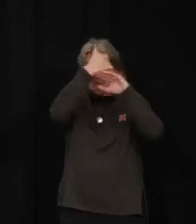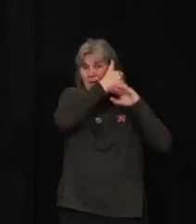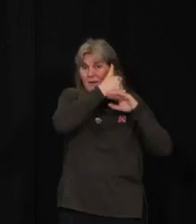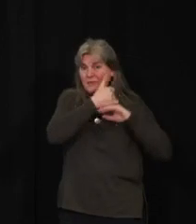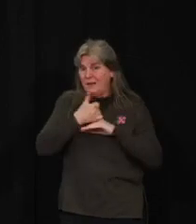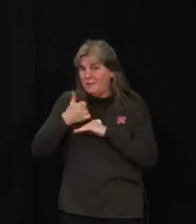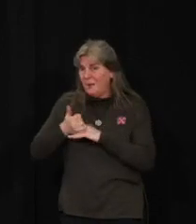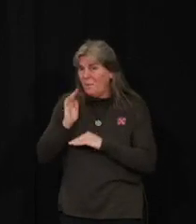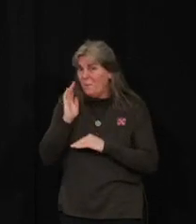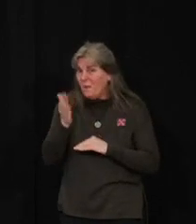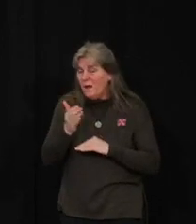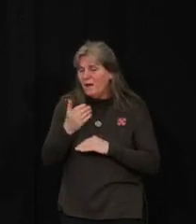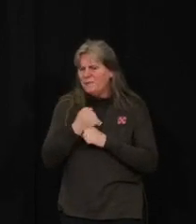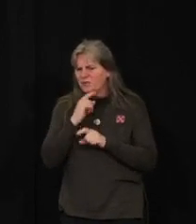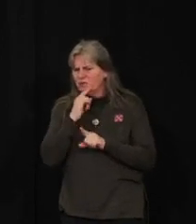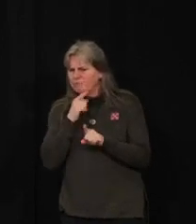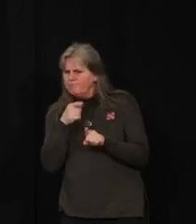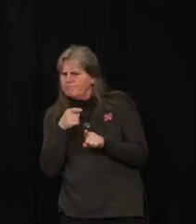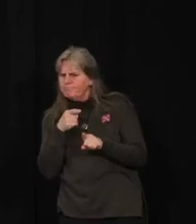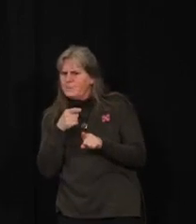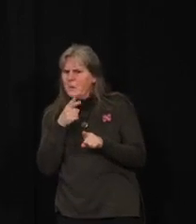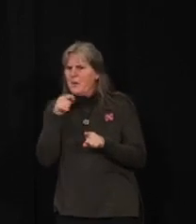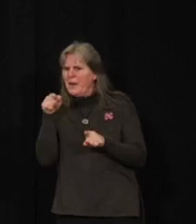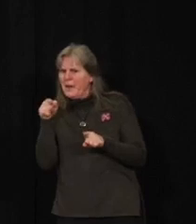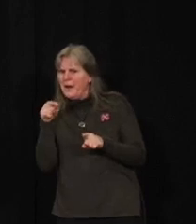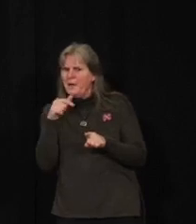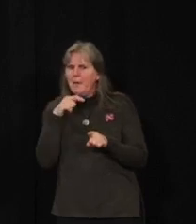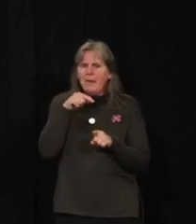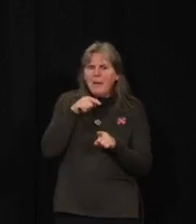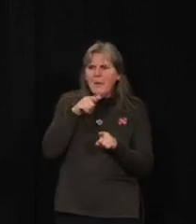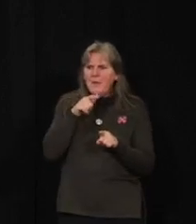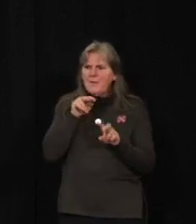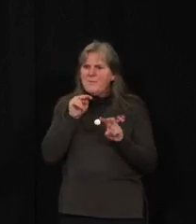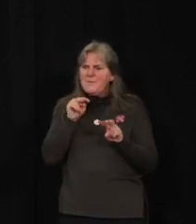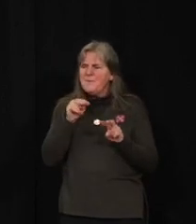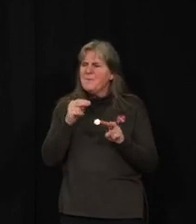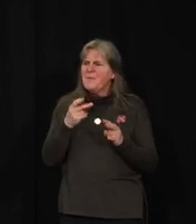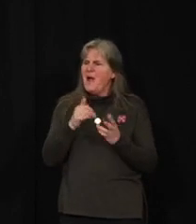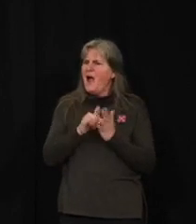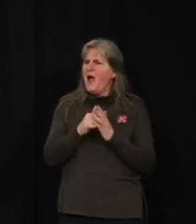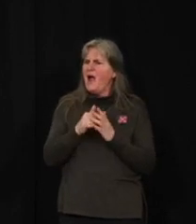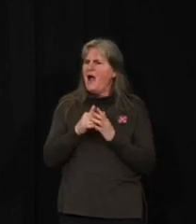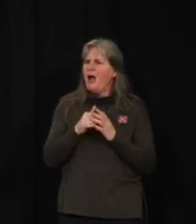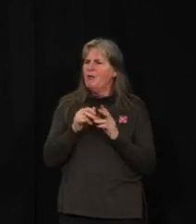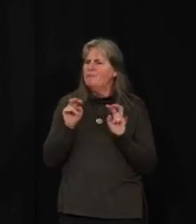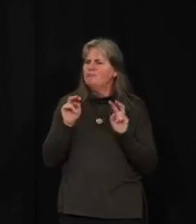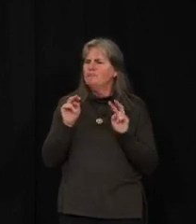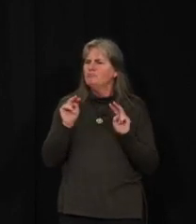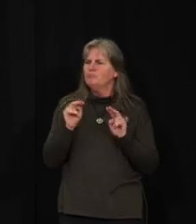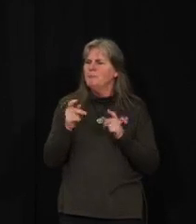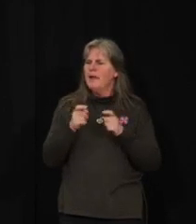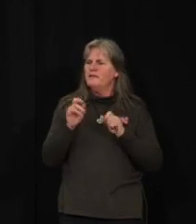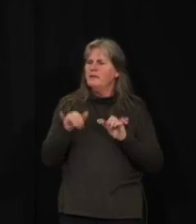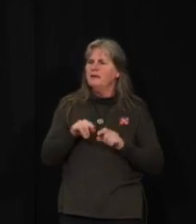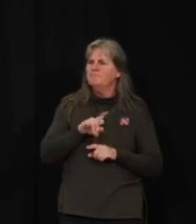people who should not be there are not there? Or how will that measure the enforced? So again, the enforcement